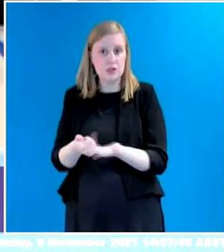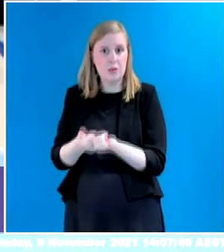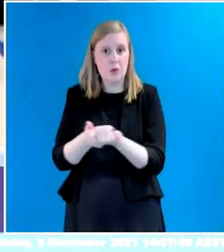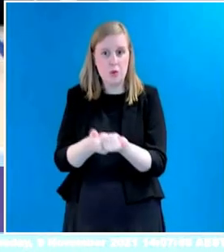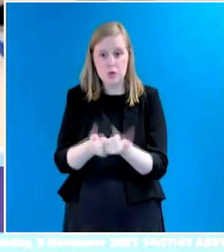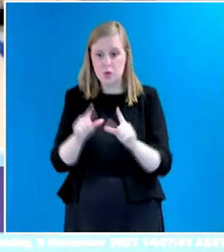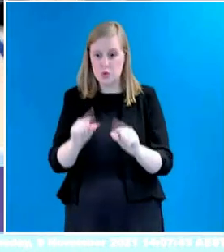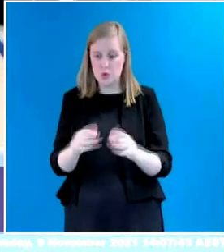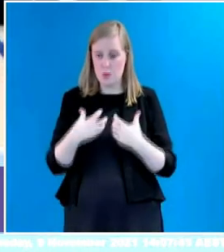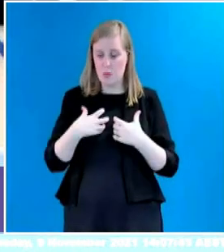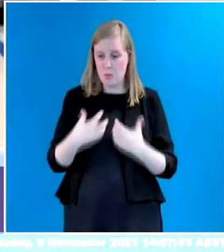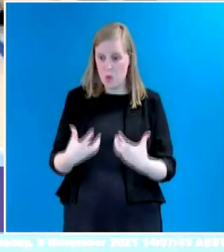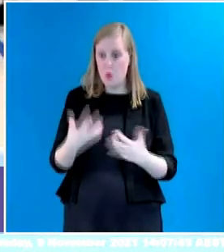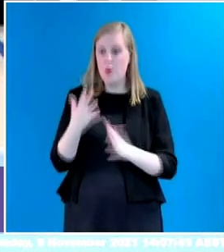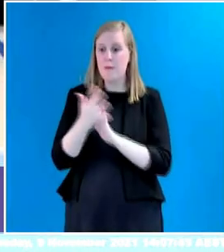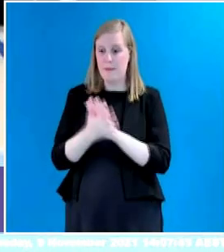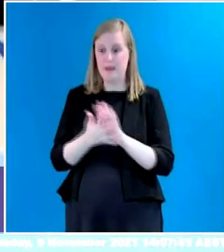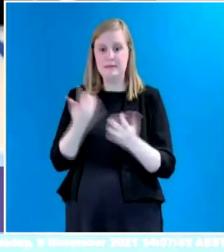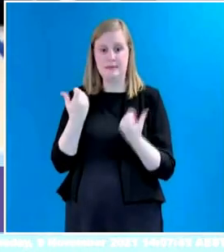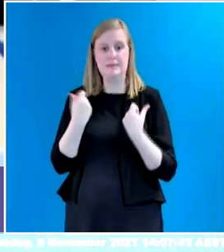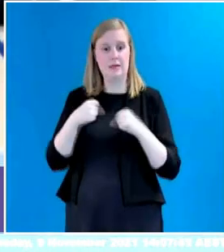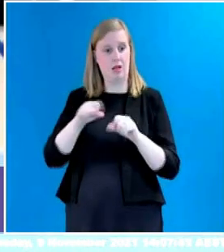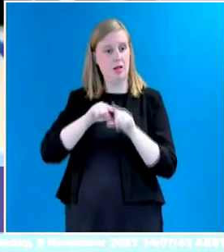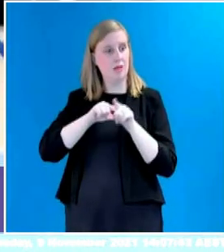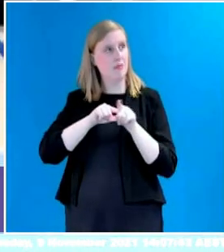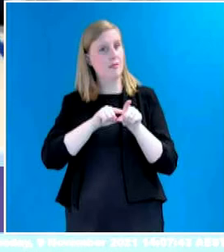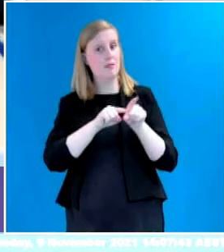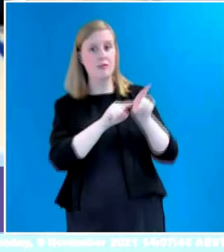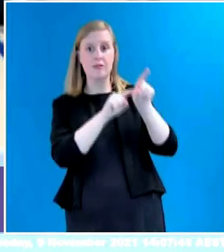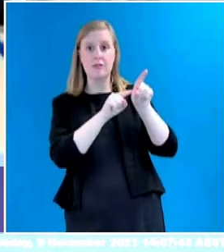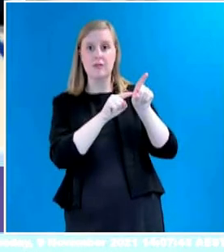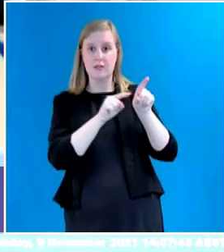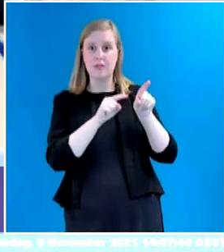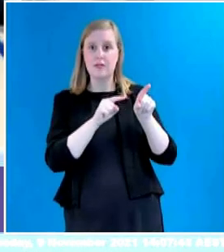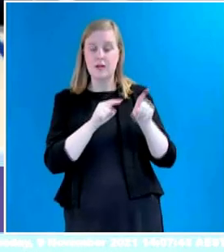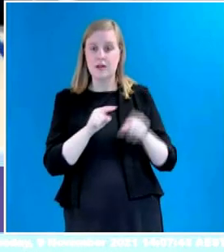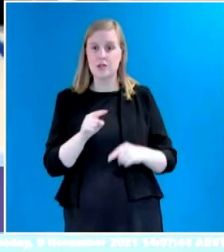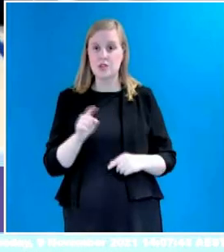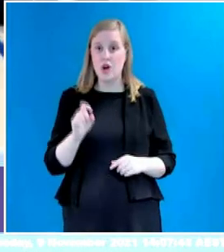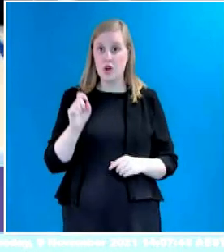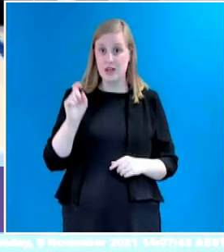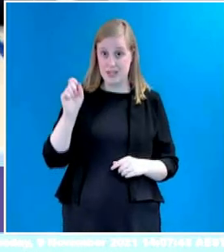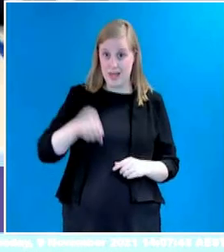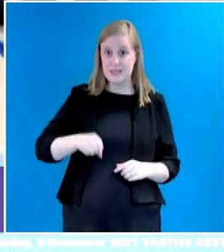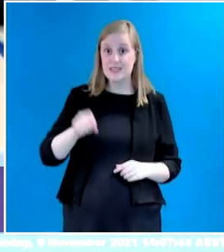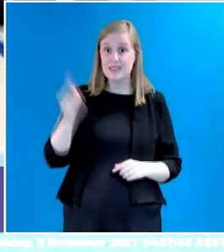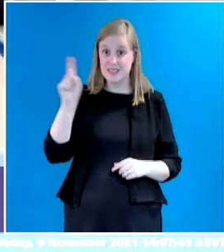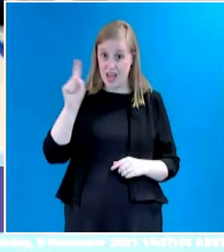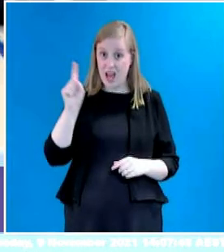So it's a dynamic process. While we would say we are compliant with the Convention, it is partly because we